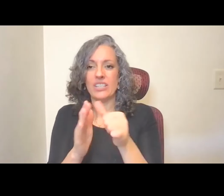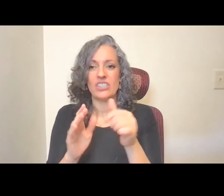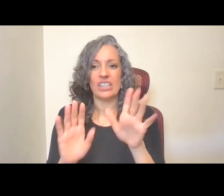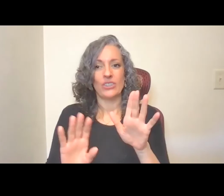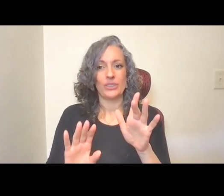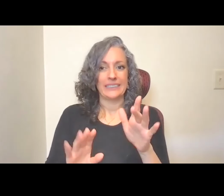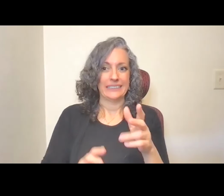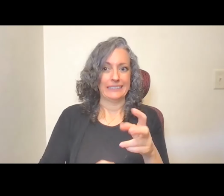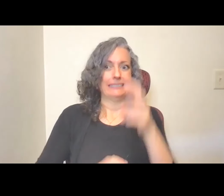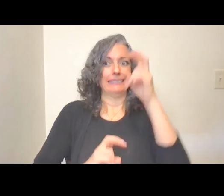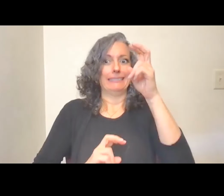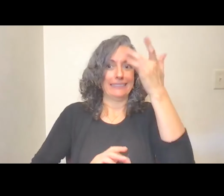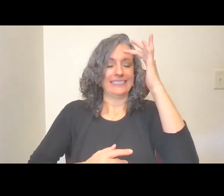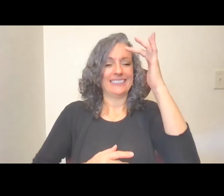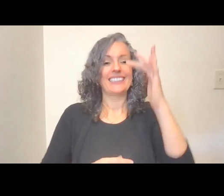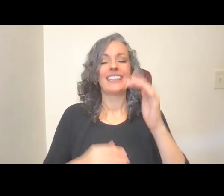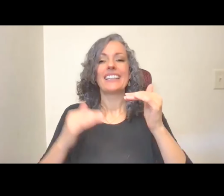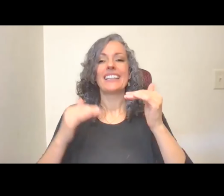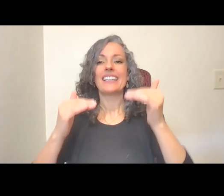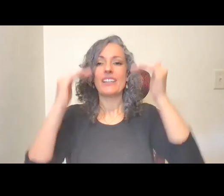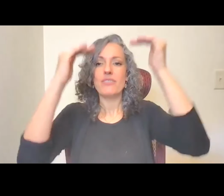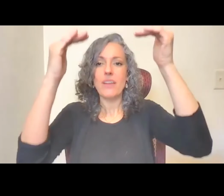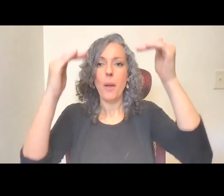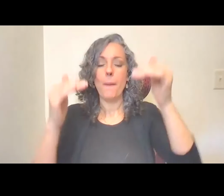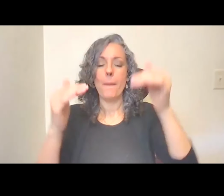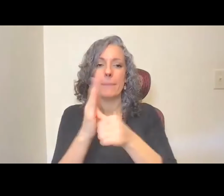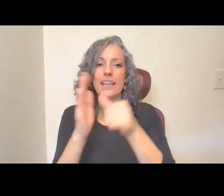alert at the top of the page on the next page, things like that. This is the kind of things you